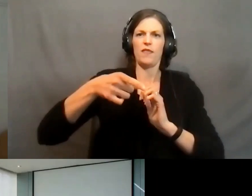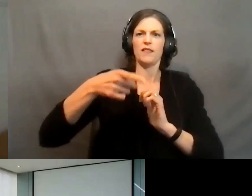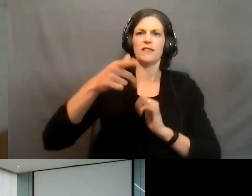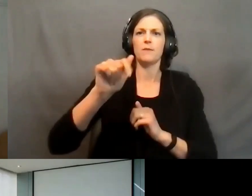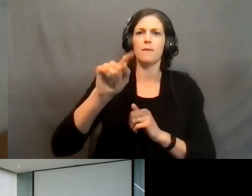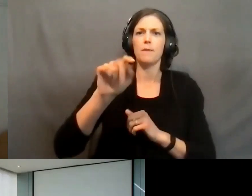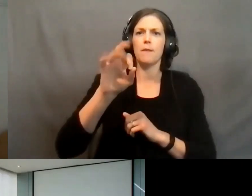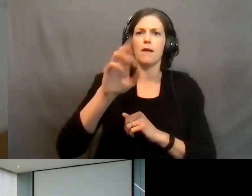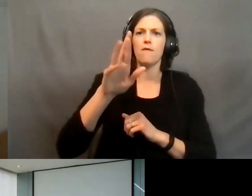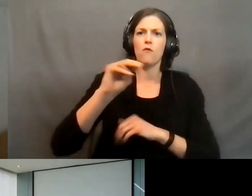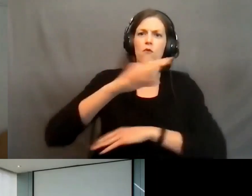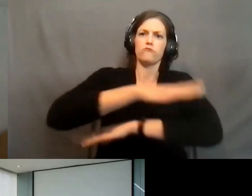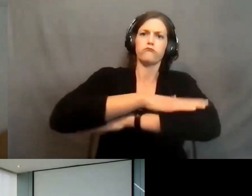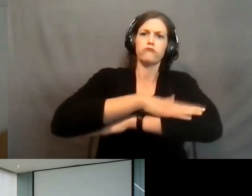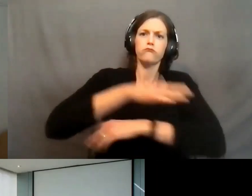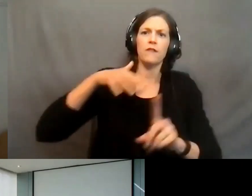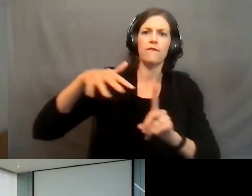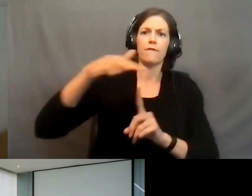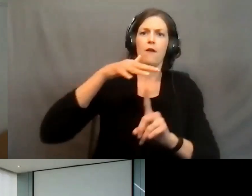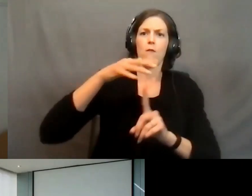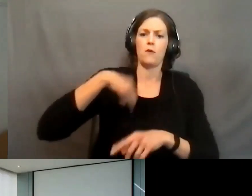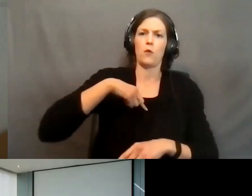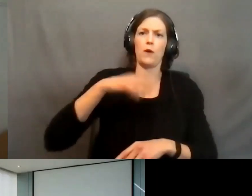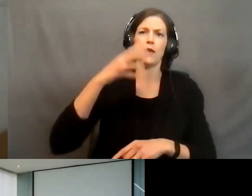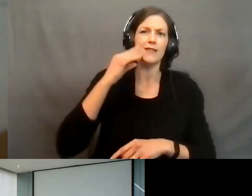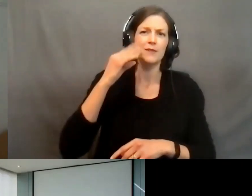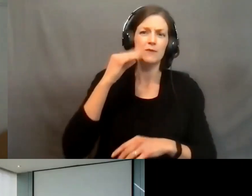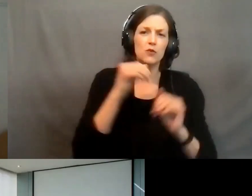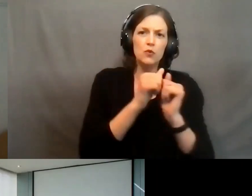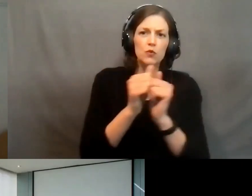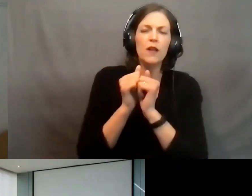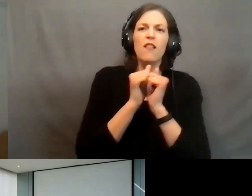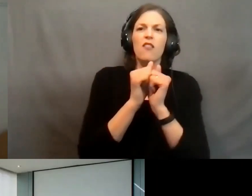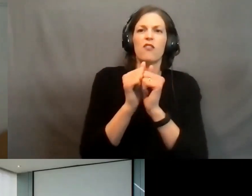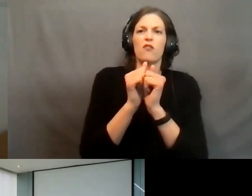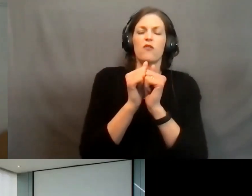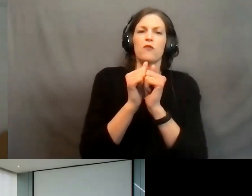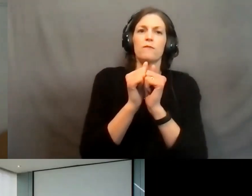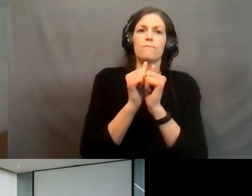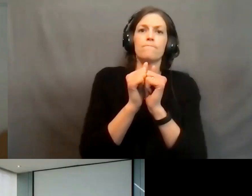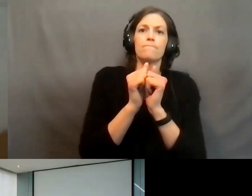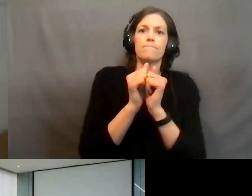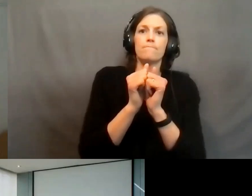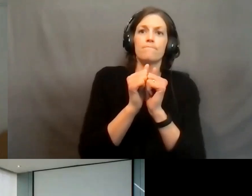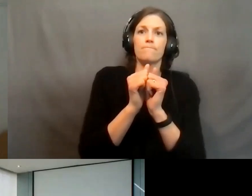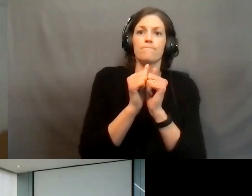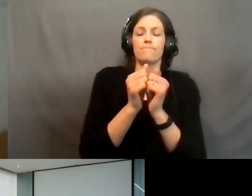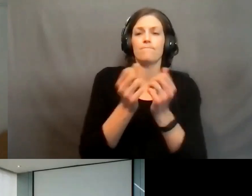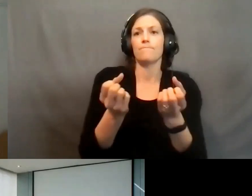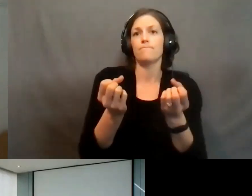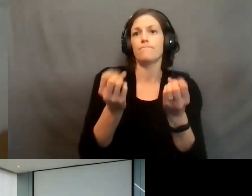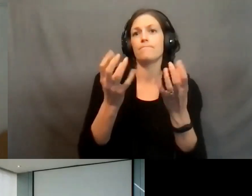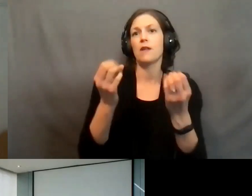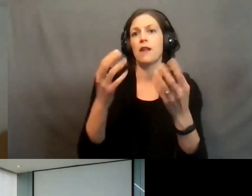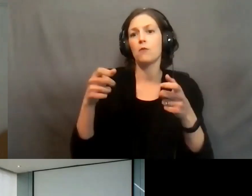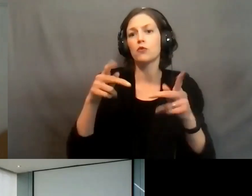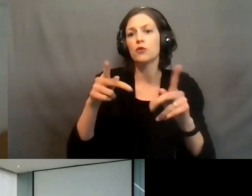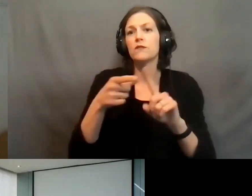will experience together. Many opportunities 12:04:54 from them from a social networking opportunities 12:04:57